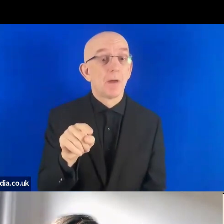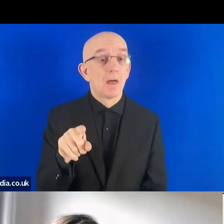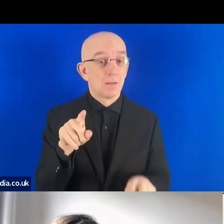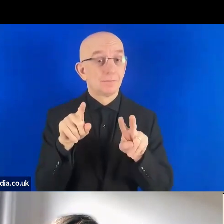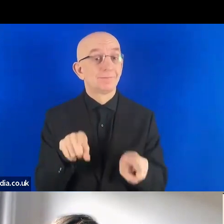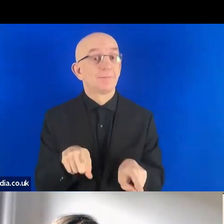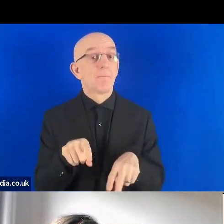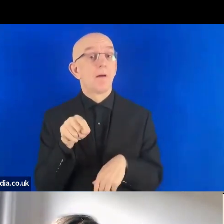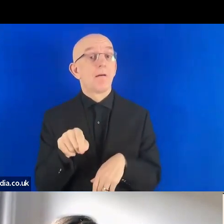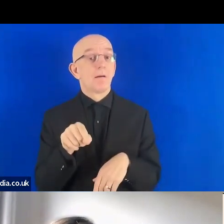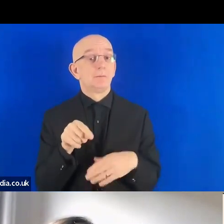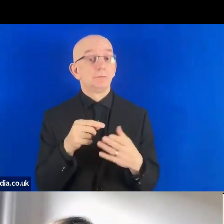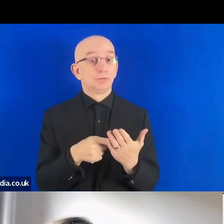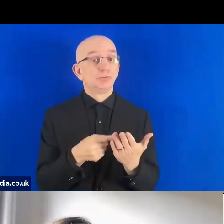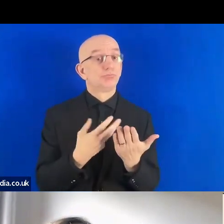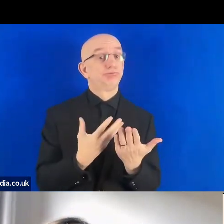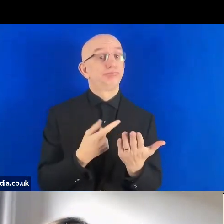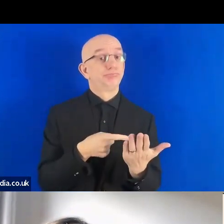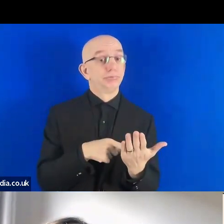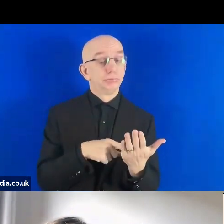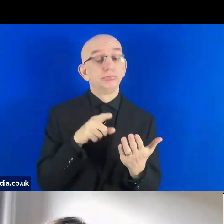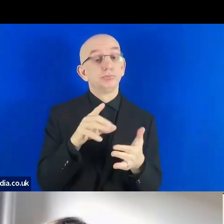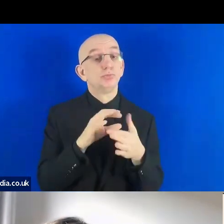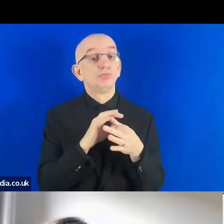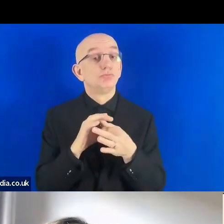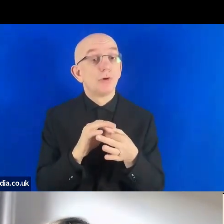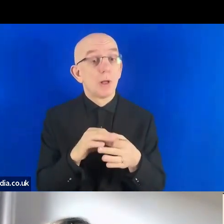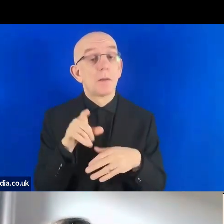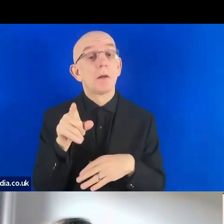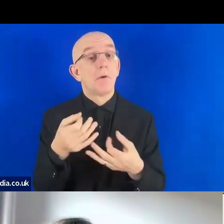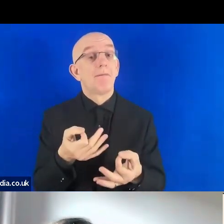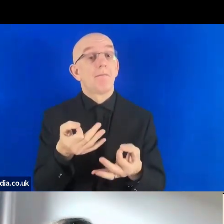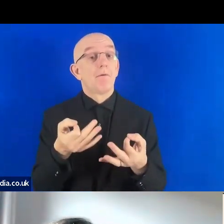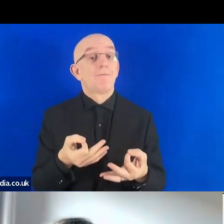So please do watch out for more information on registration